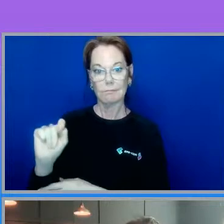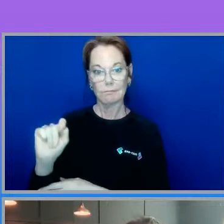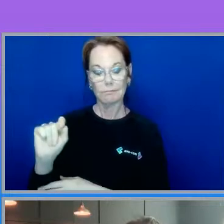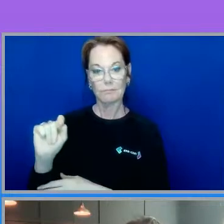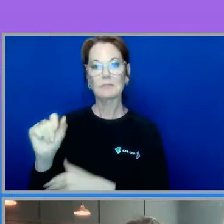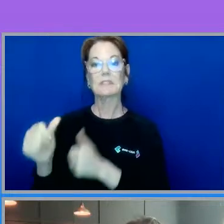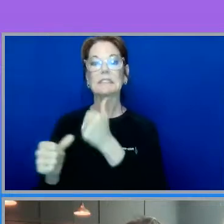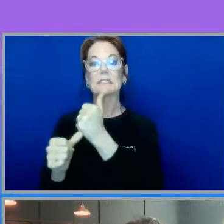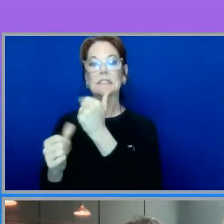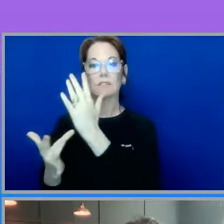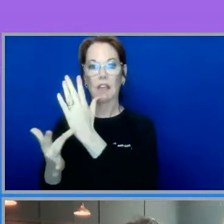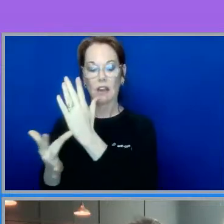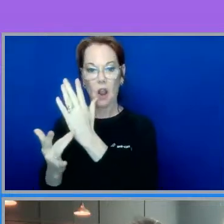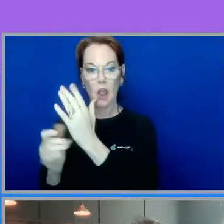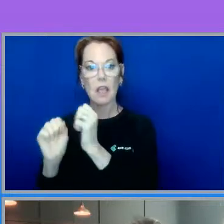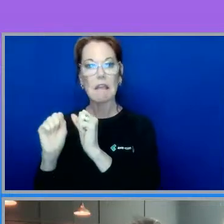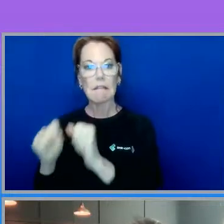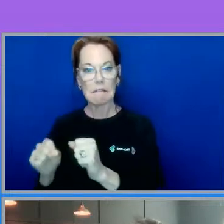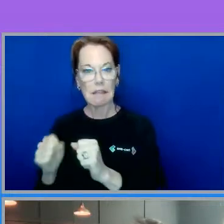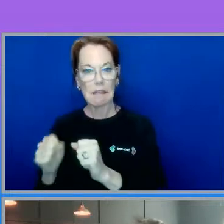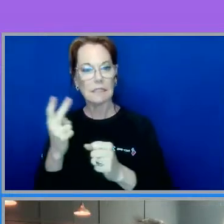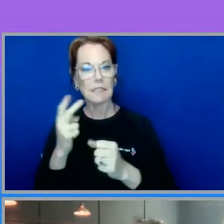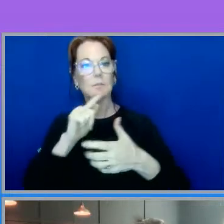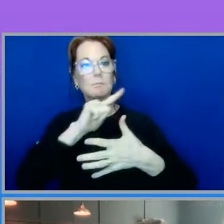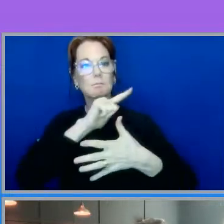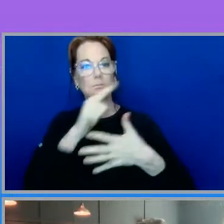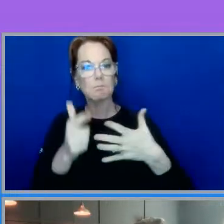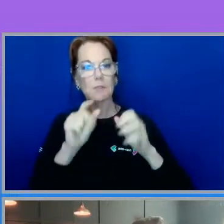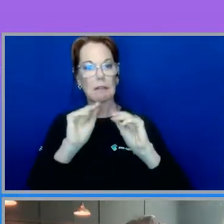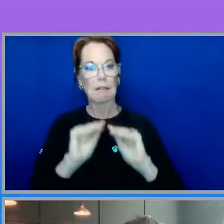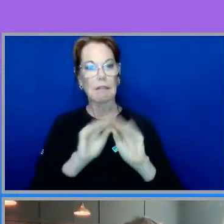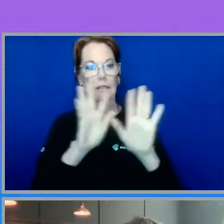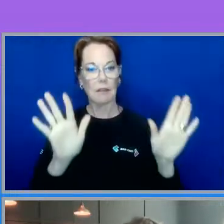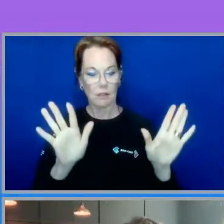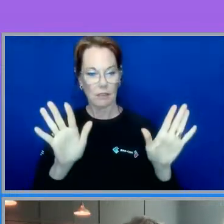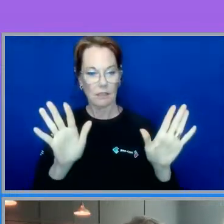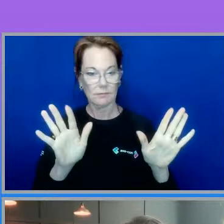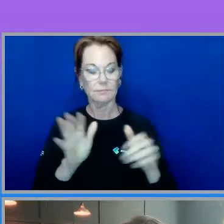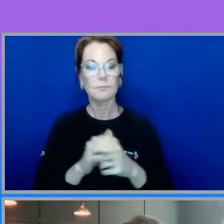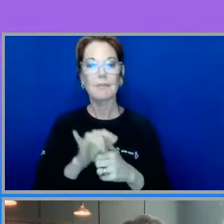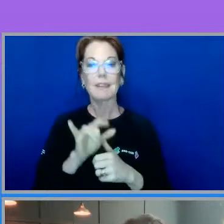order it should be consumed to solve a problem. If we do not